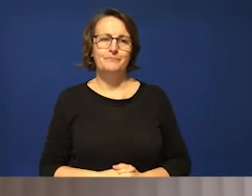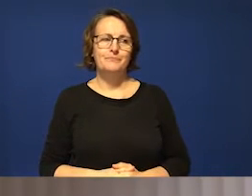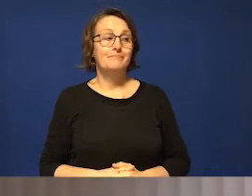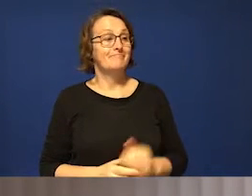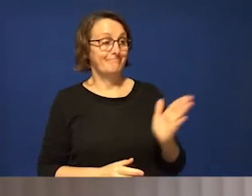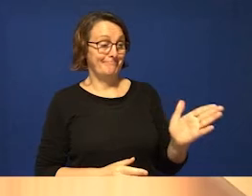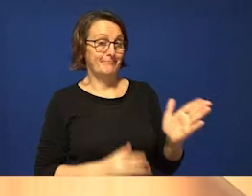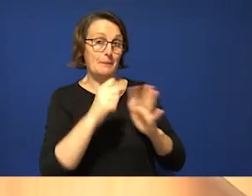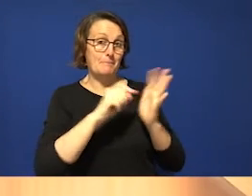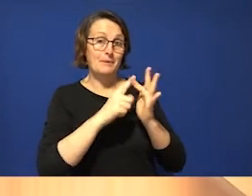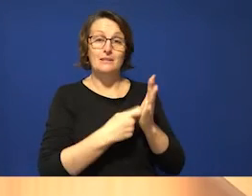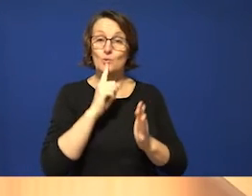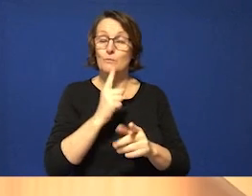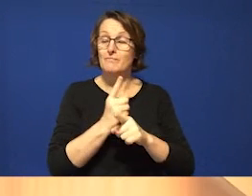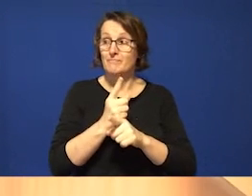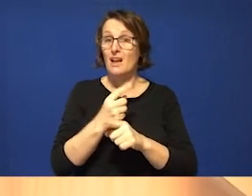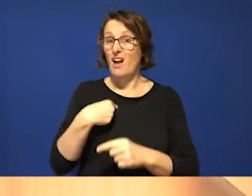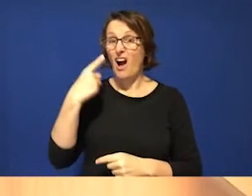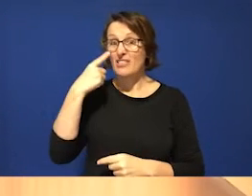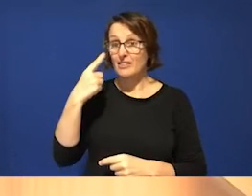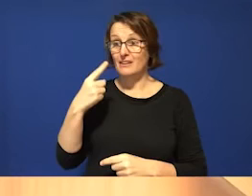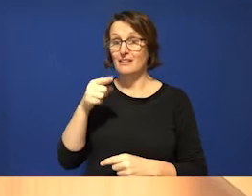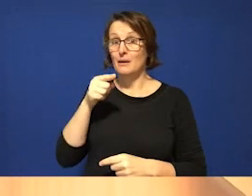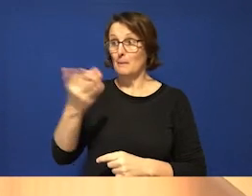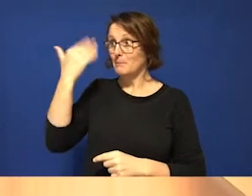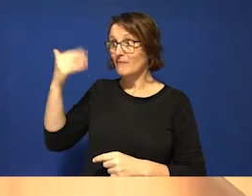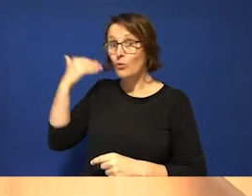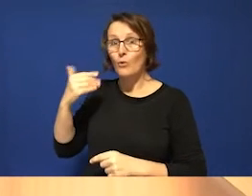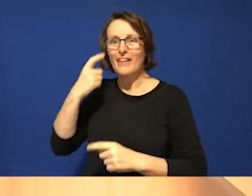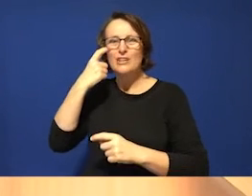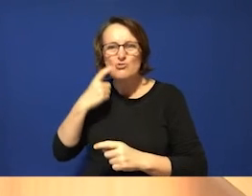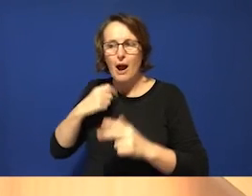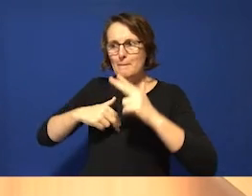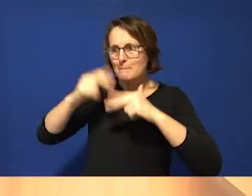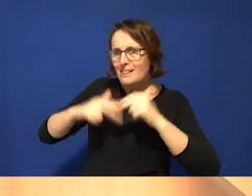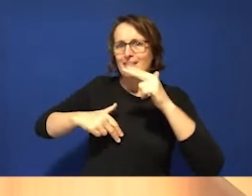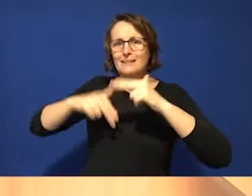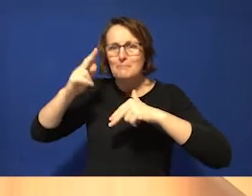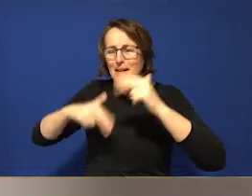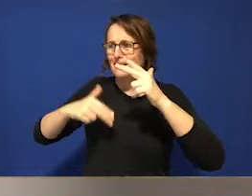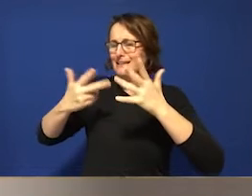is that all of the schemes from that period on all failed to get any support,